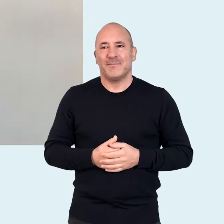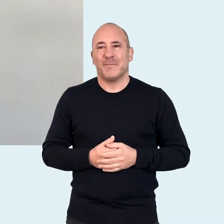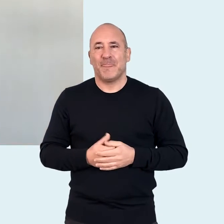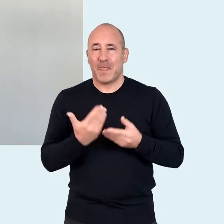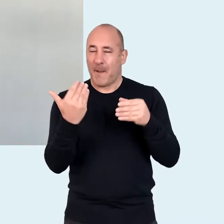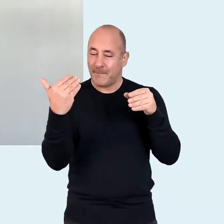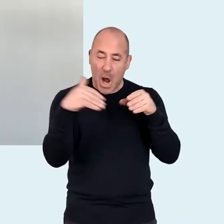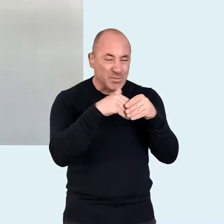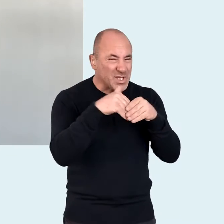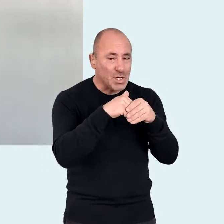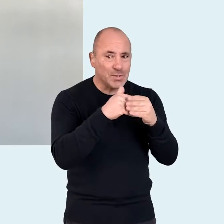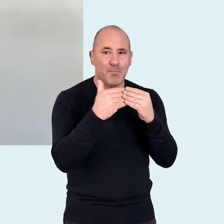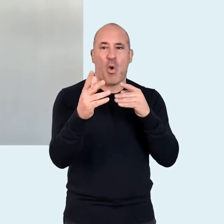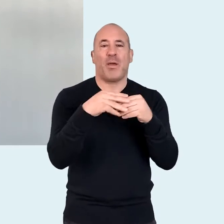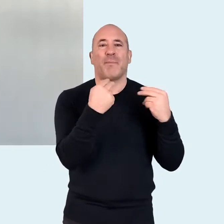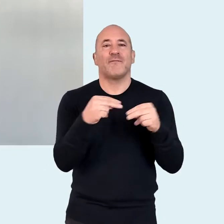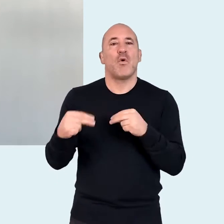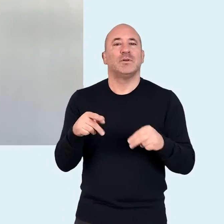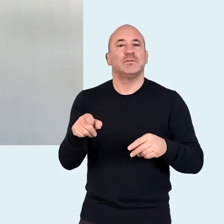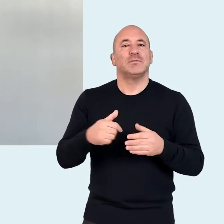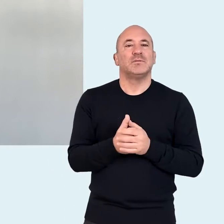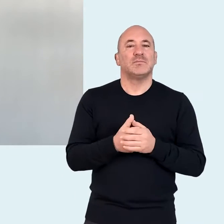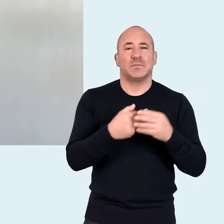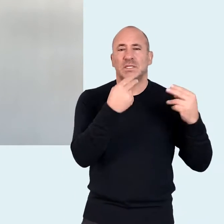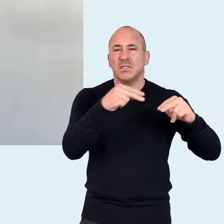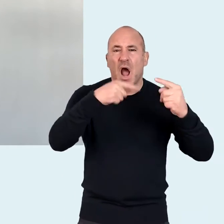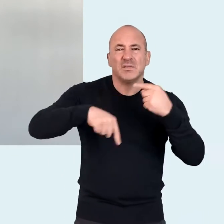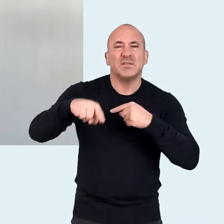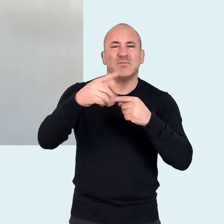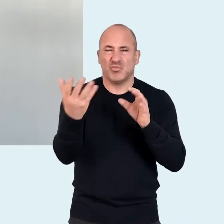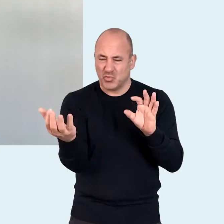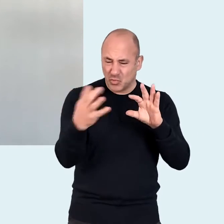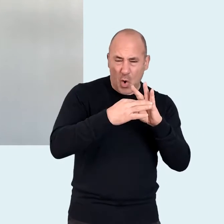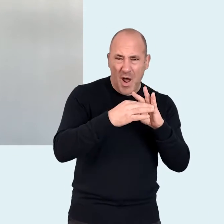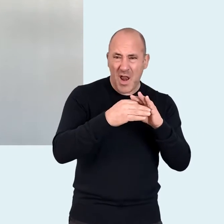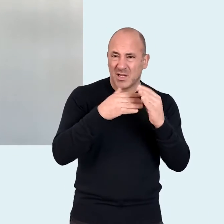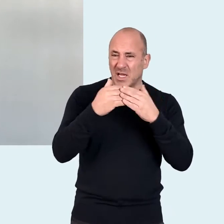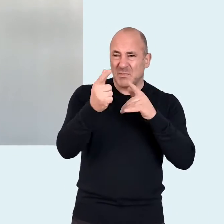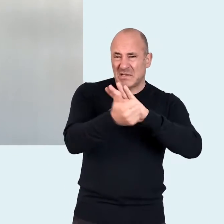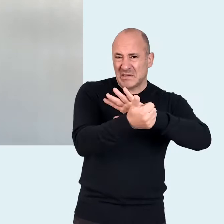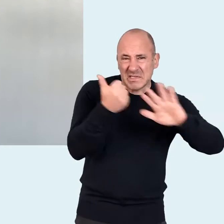Participation over performance. So we encourage dancers to join in to the best of their ability,